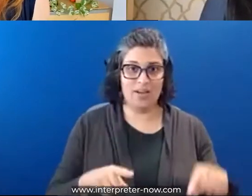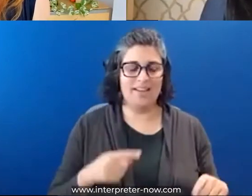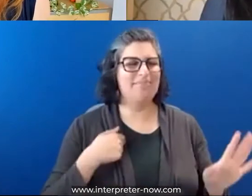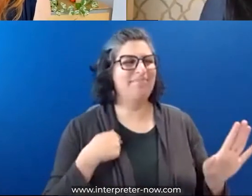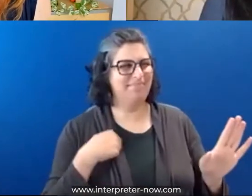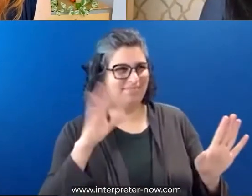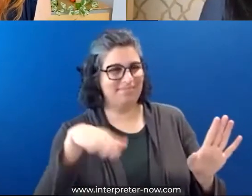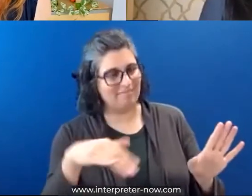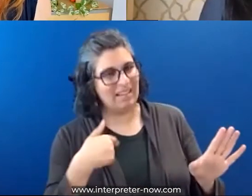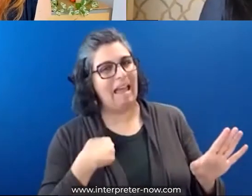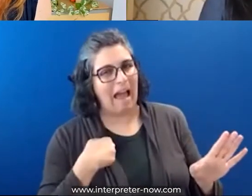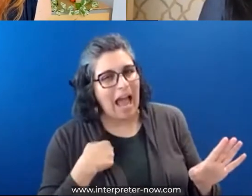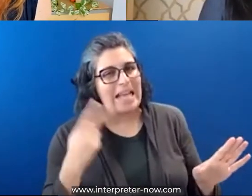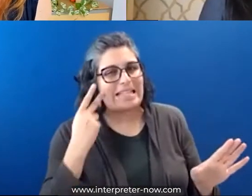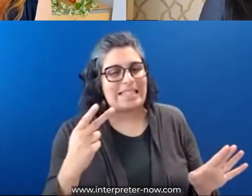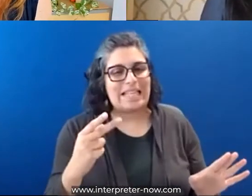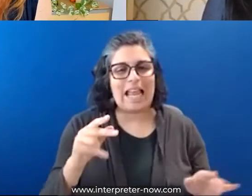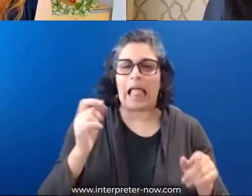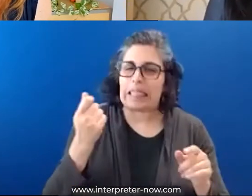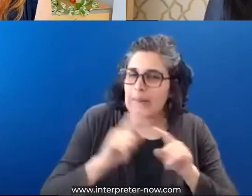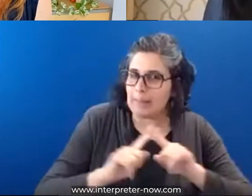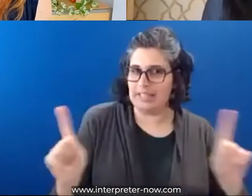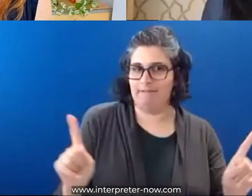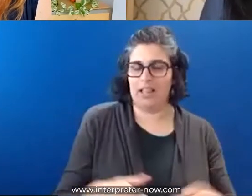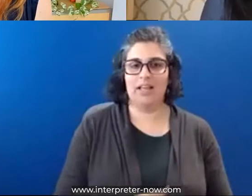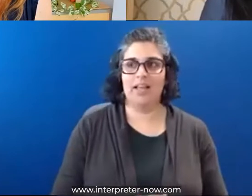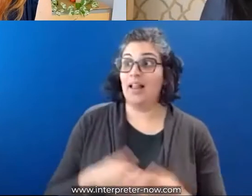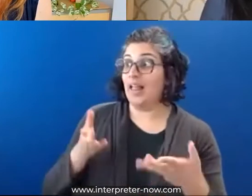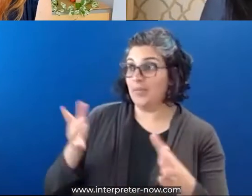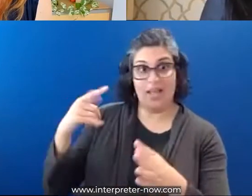That's my perspective and that's okay. It allows them to see it a little differently too.